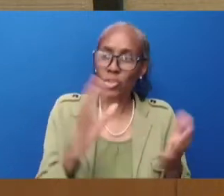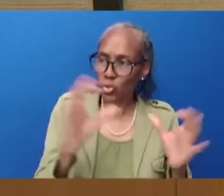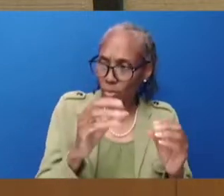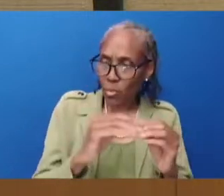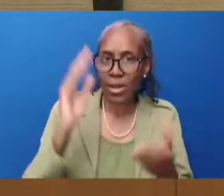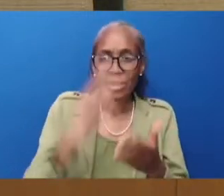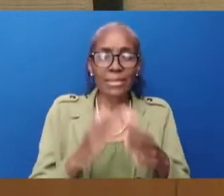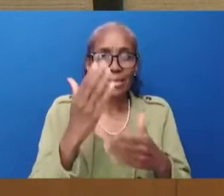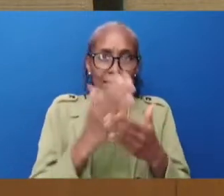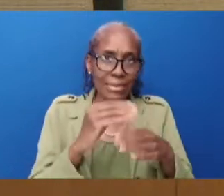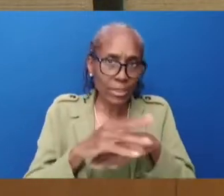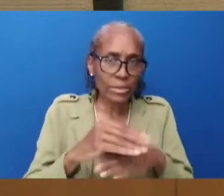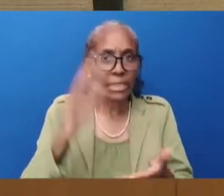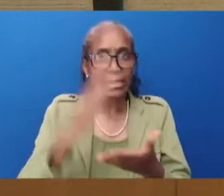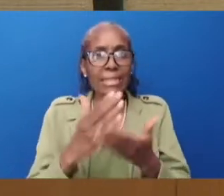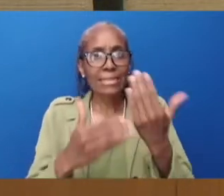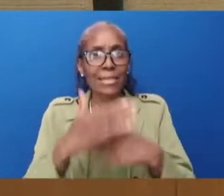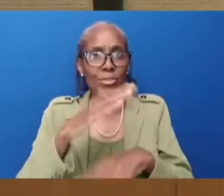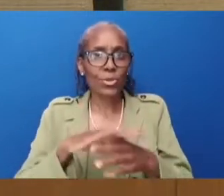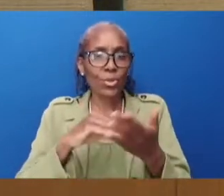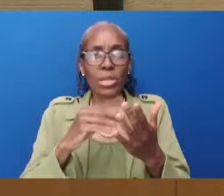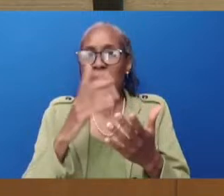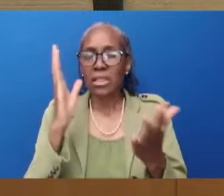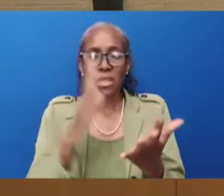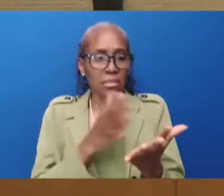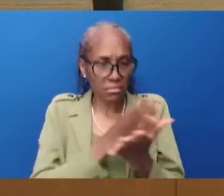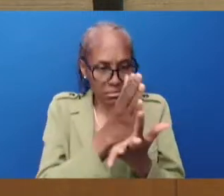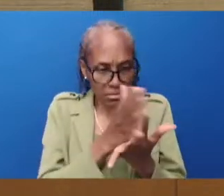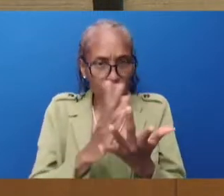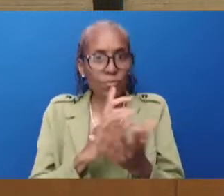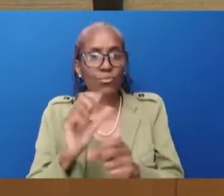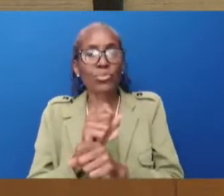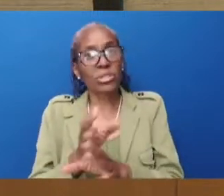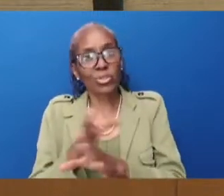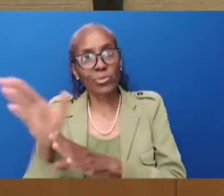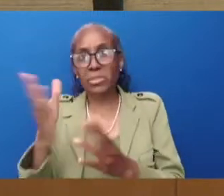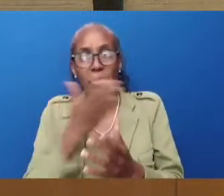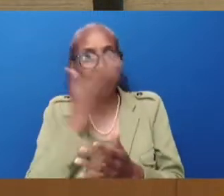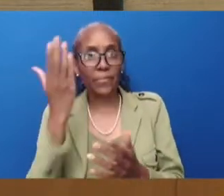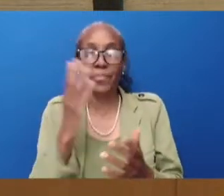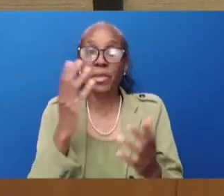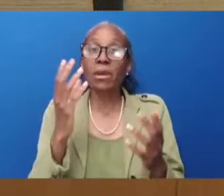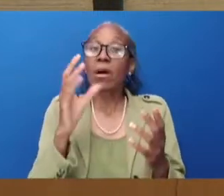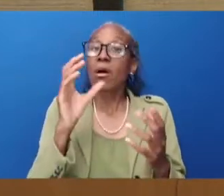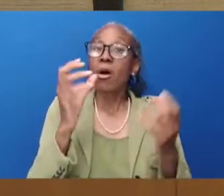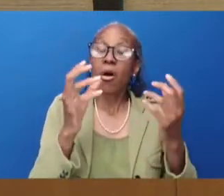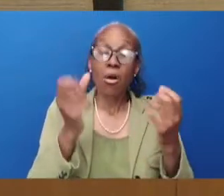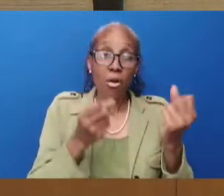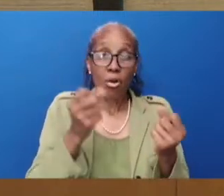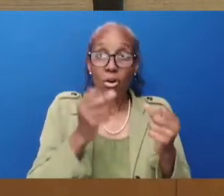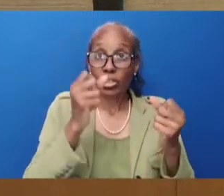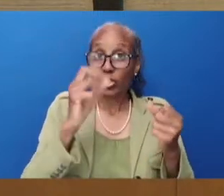EX-PHOTOGRAPHY GANT. OUR KIDS ARE ASKED TO DO MORE WITH LESS, LESS COUNSELING, LESS